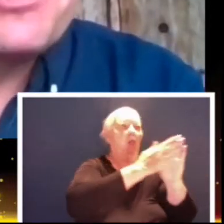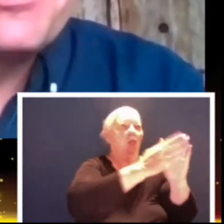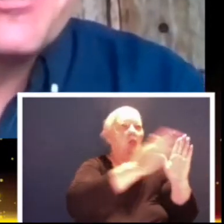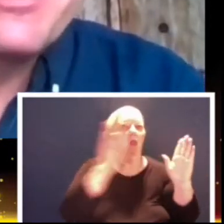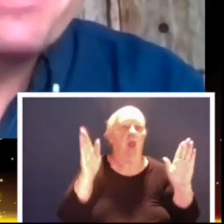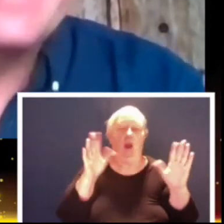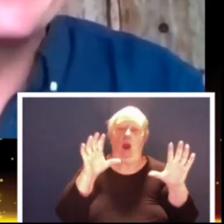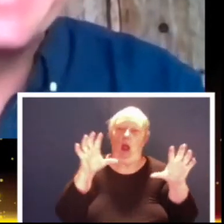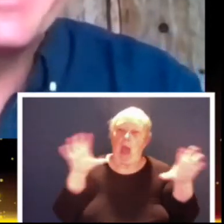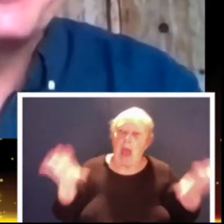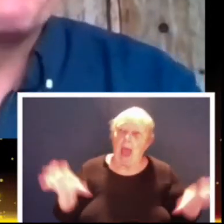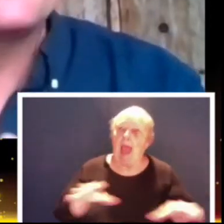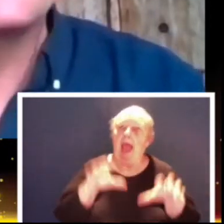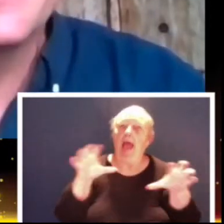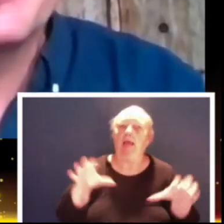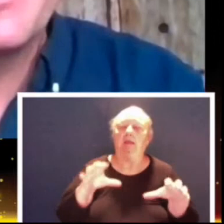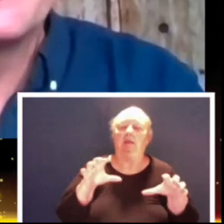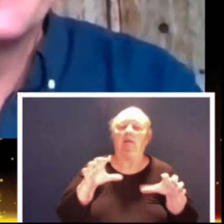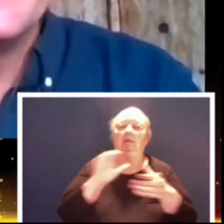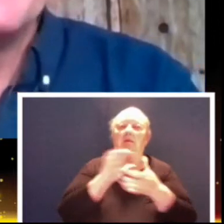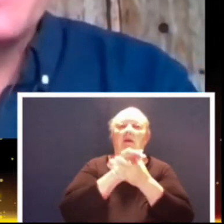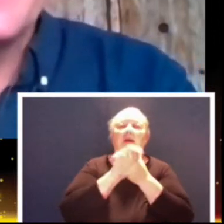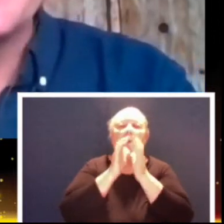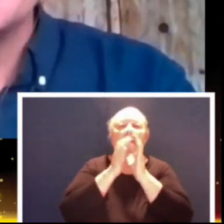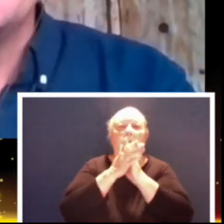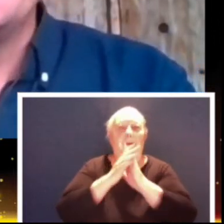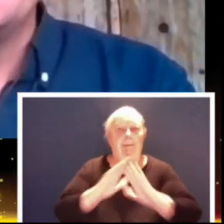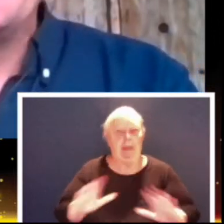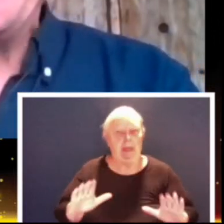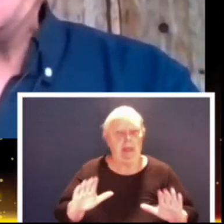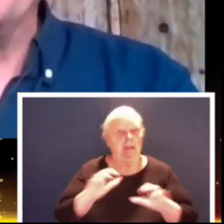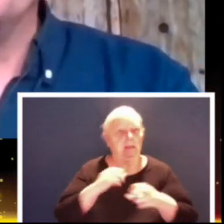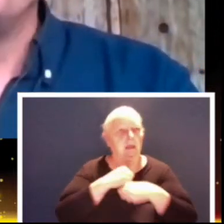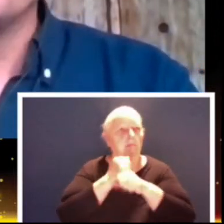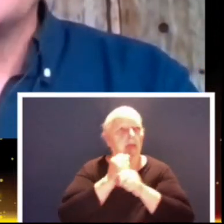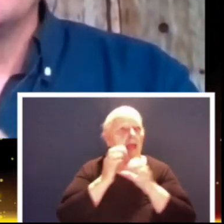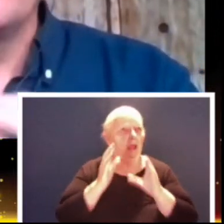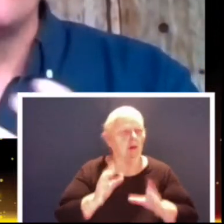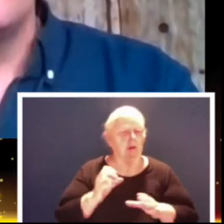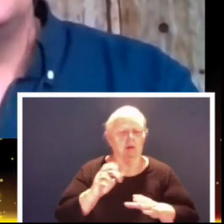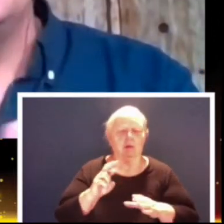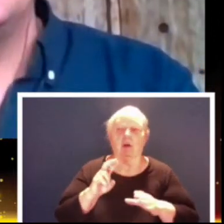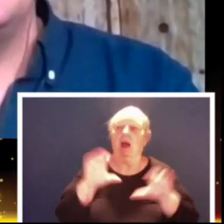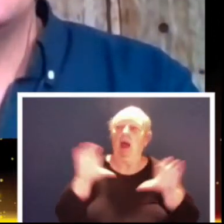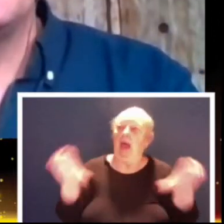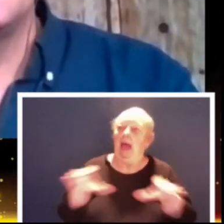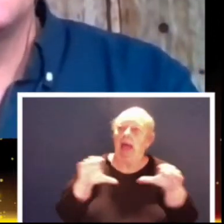is practicing your practice around peace. What role would you see either businesses